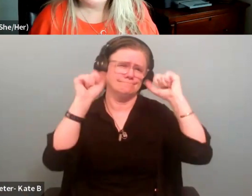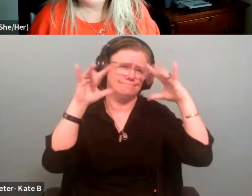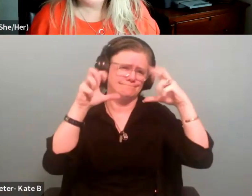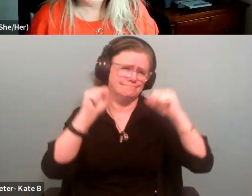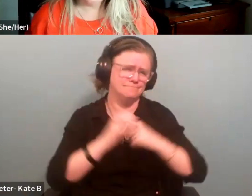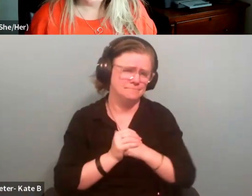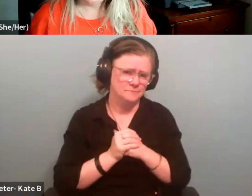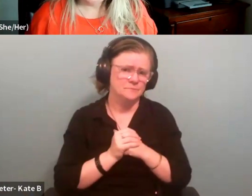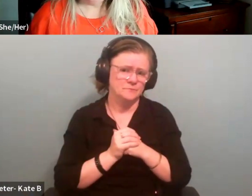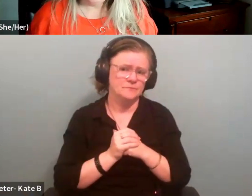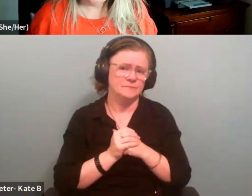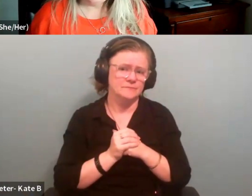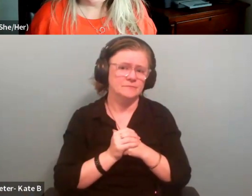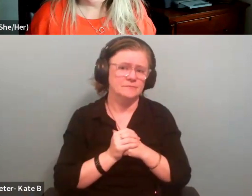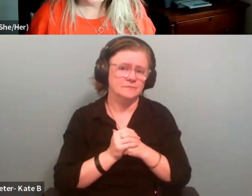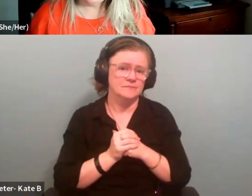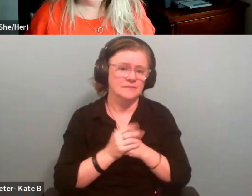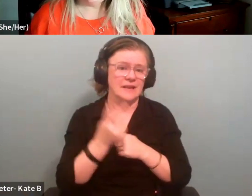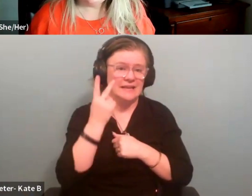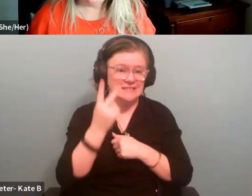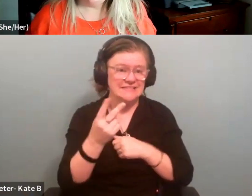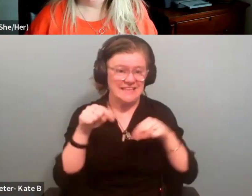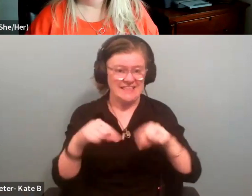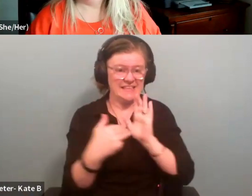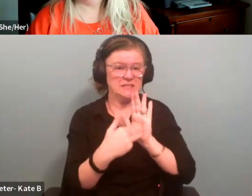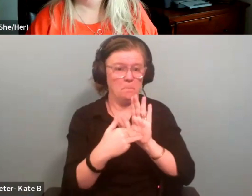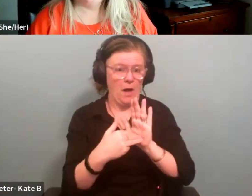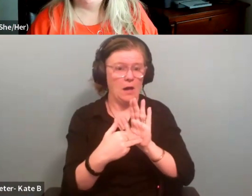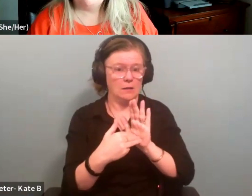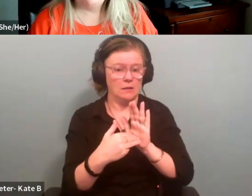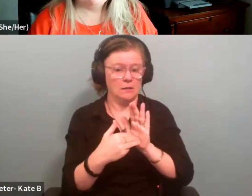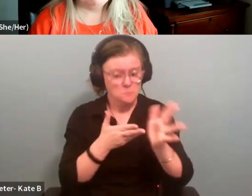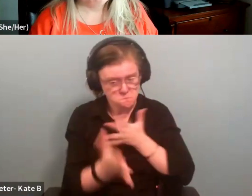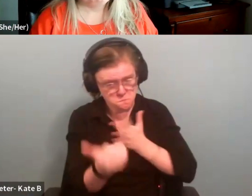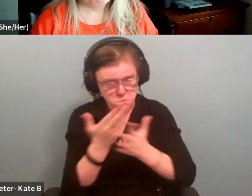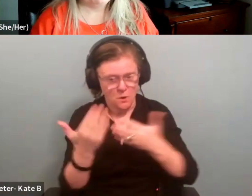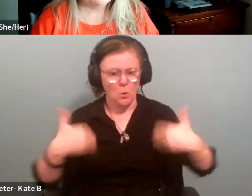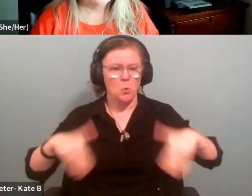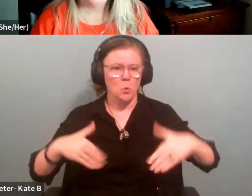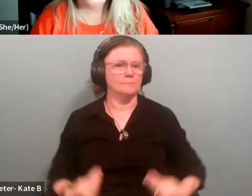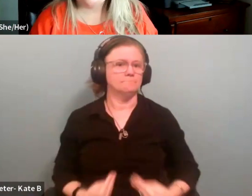it's really inspiring to see a model that is this robust, as an example of the ways in which